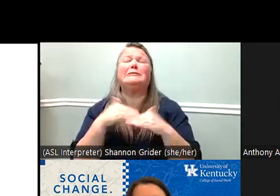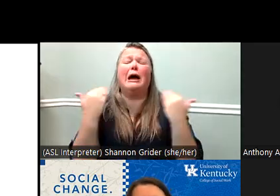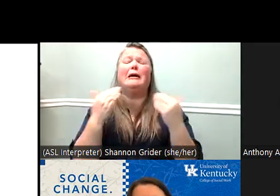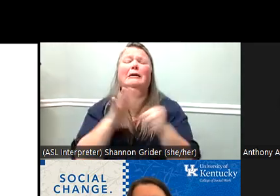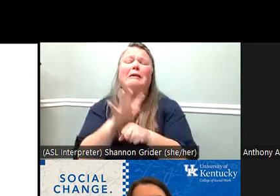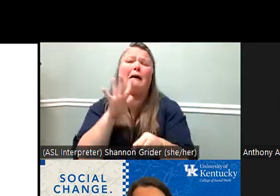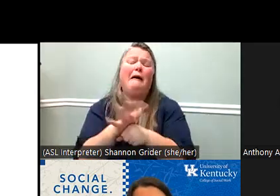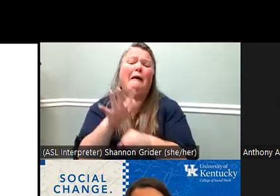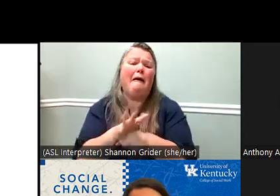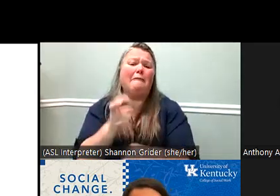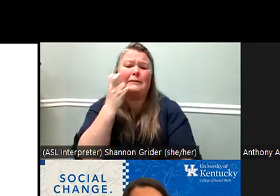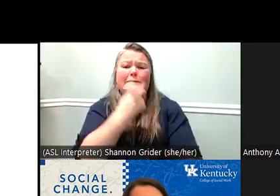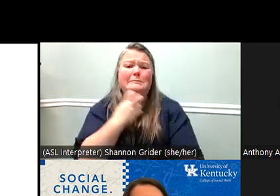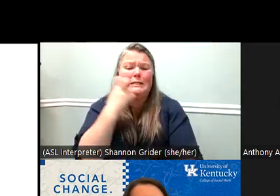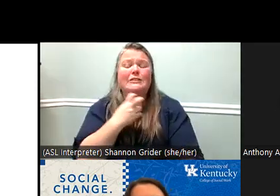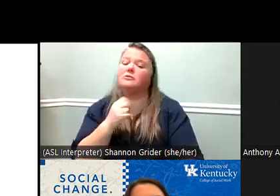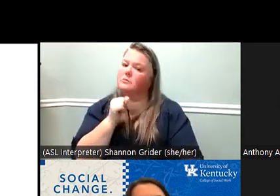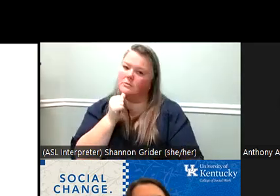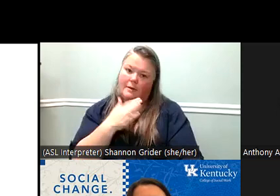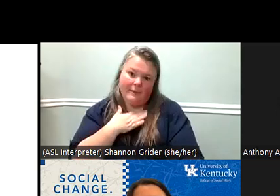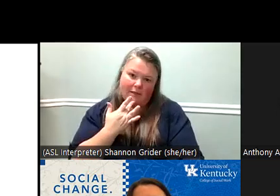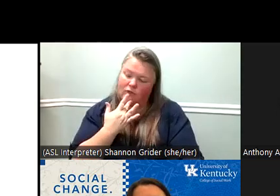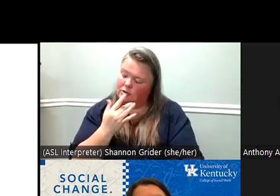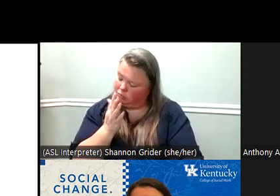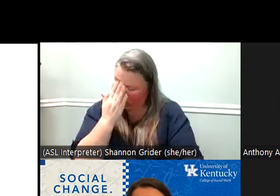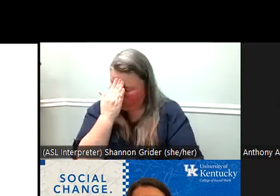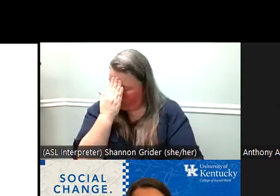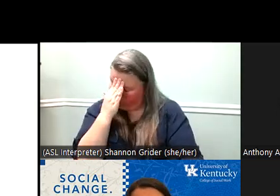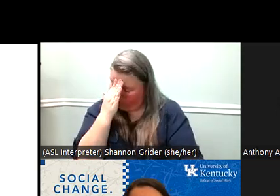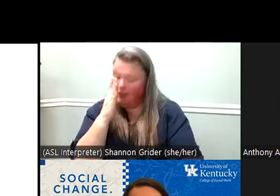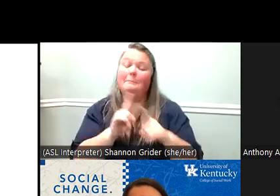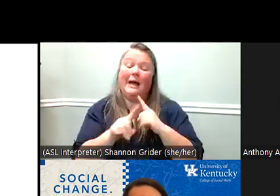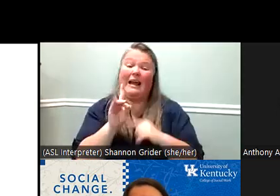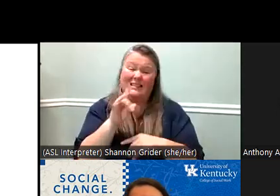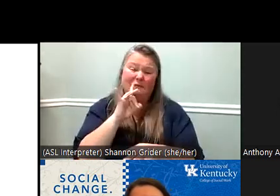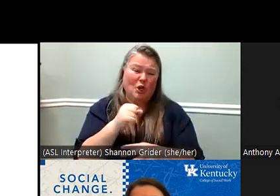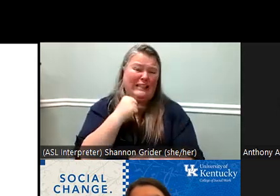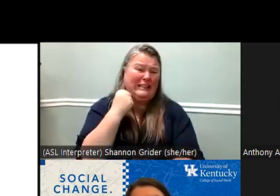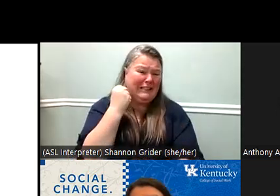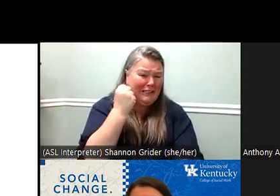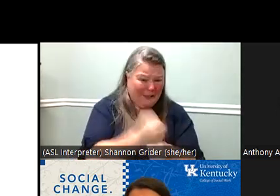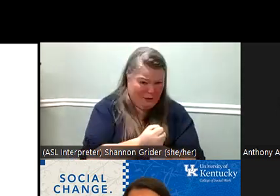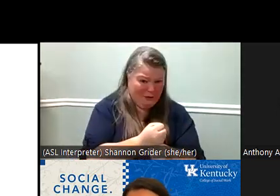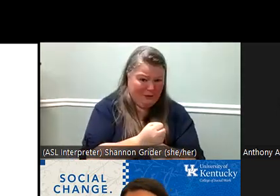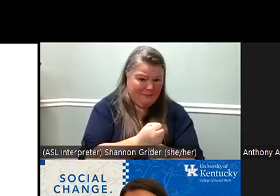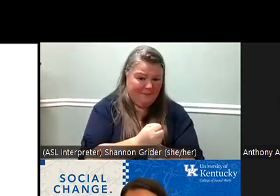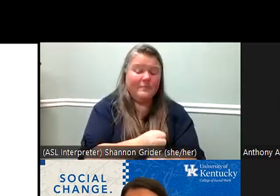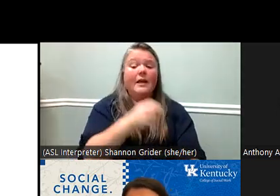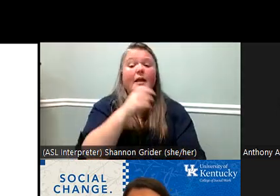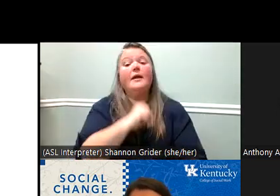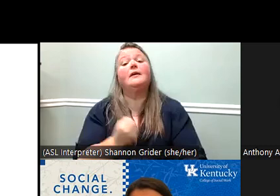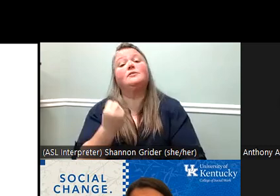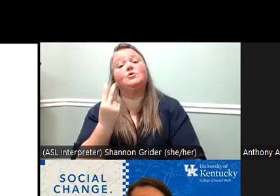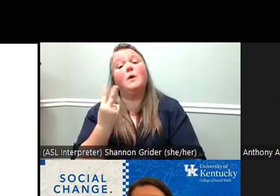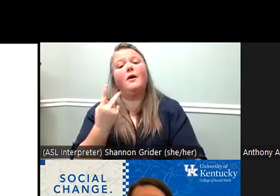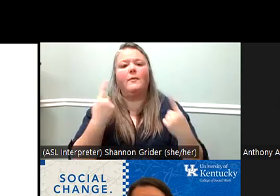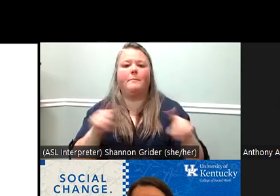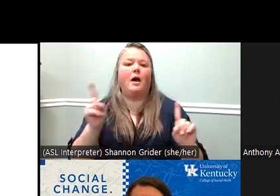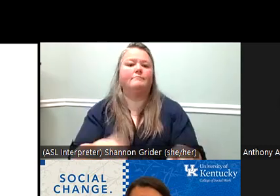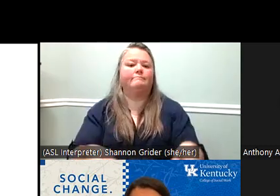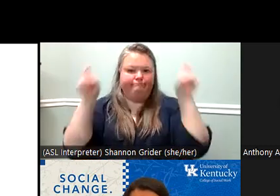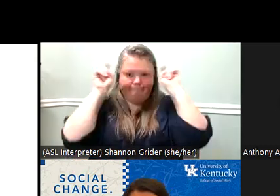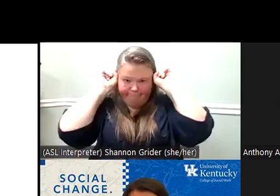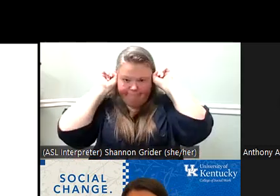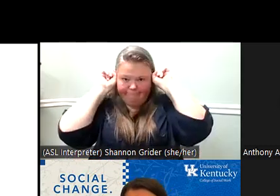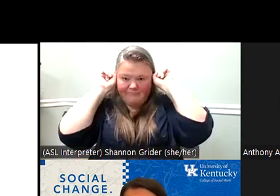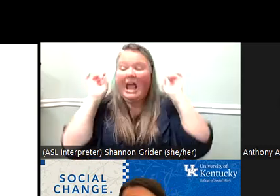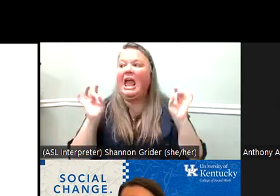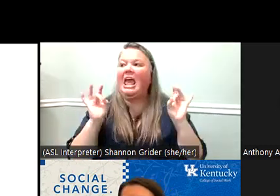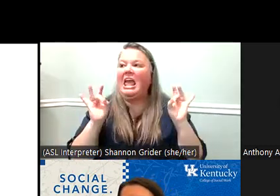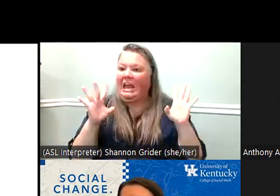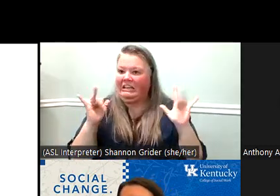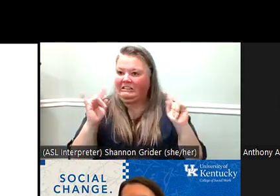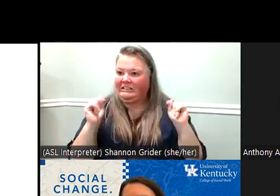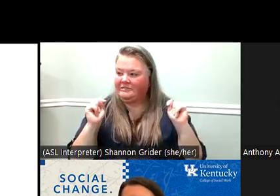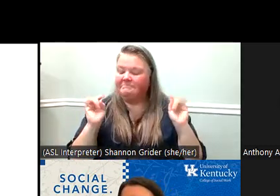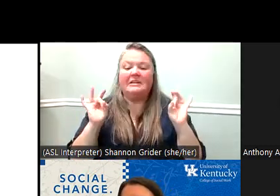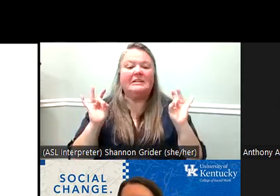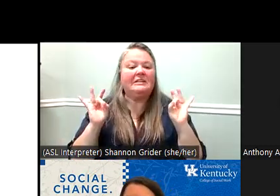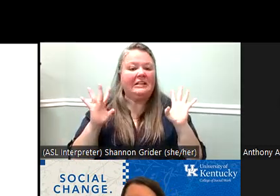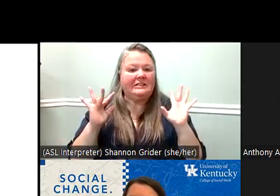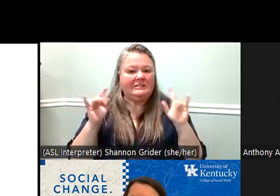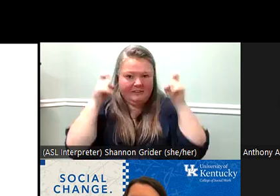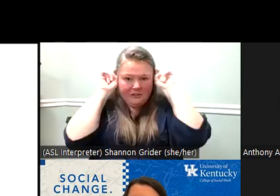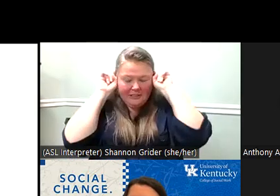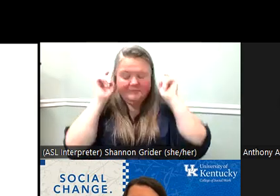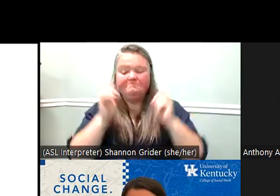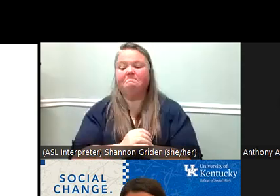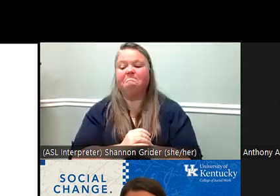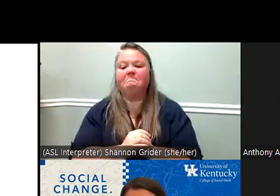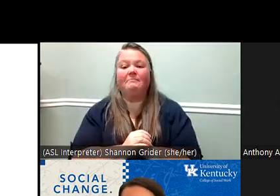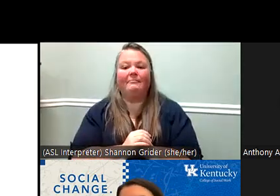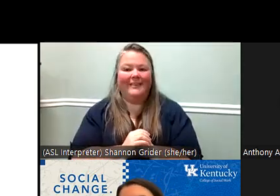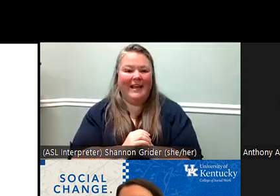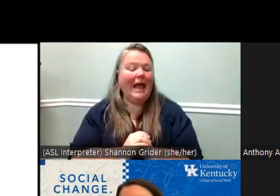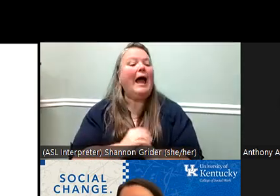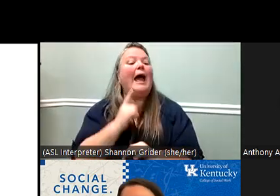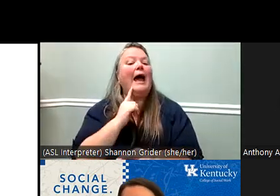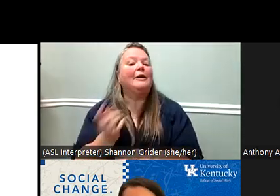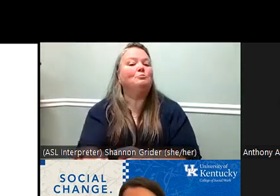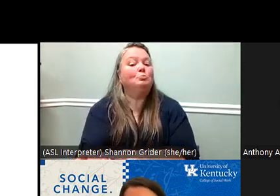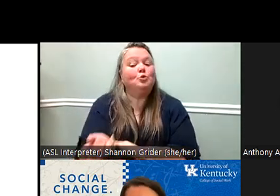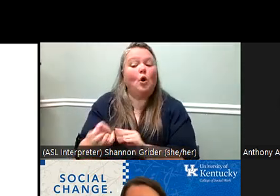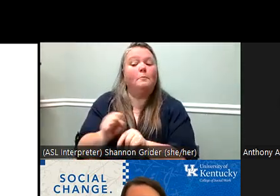IS PROGRESSIVE IN MY FAMILY. EVERYONE WHO HAS IT FOLLOWS THE SAME PATTERN, SO I HAVE SPEECH THERAPY BETWEEN THE AGE OF FIVE AND 13. WHEN I WAS 13 I BEGGED EVERYBODY